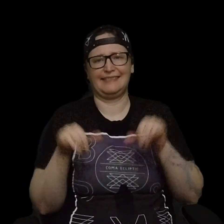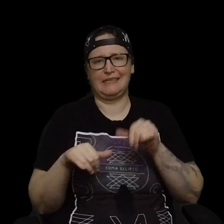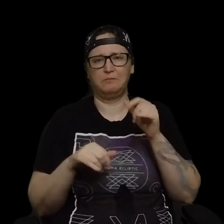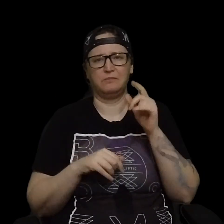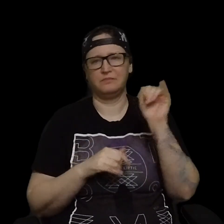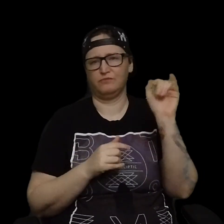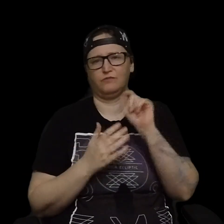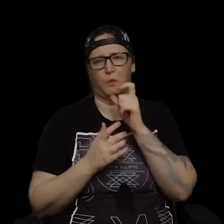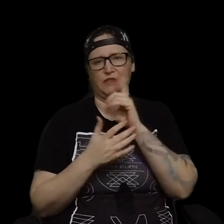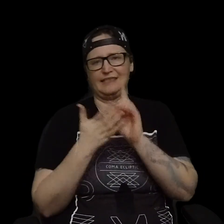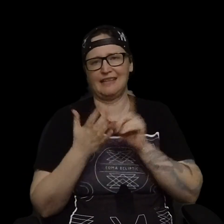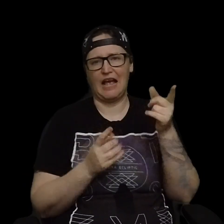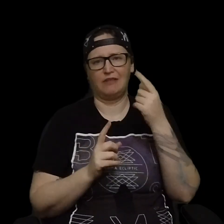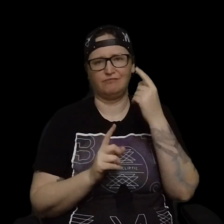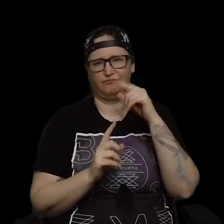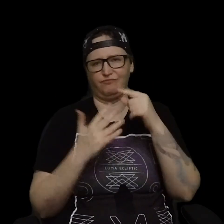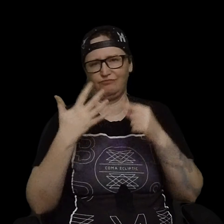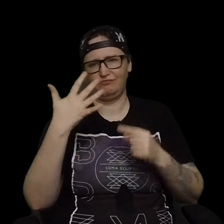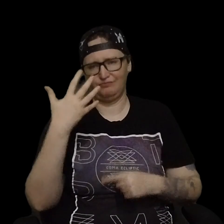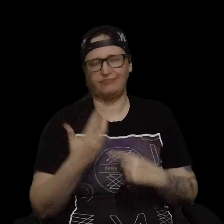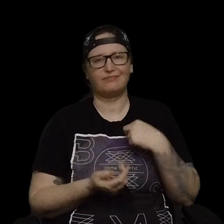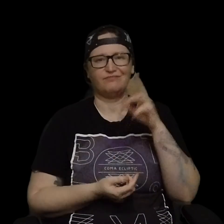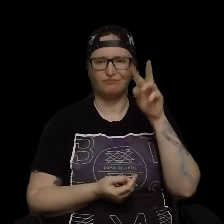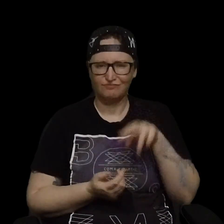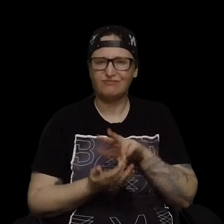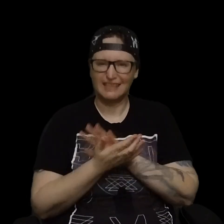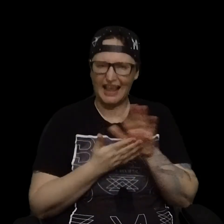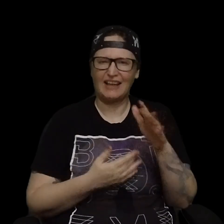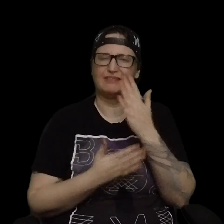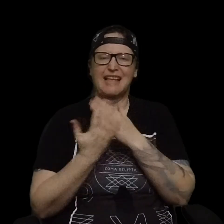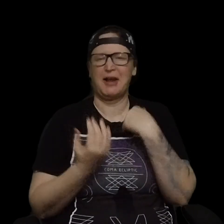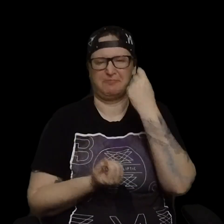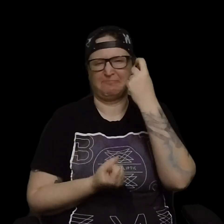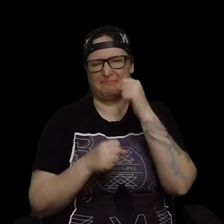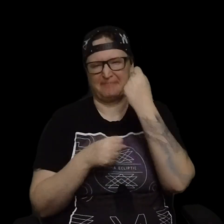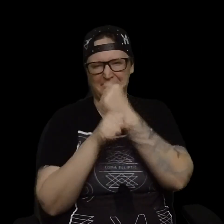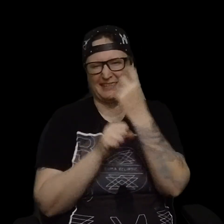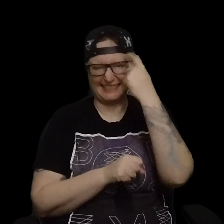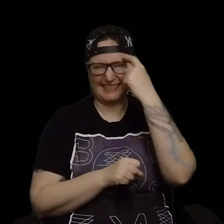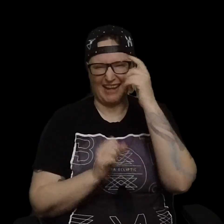this system inspired by like from who designed it and as I was reading through some of it makes